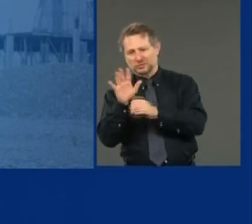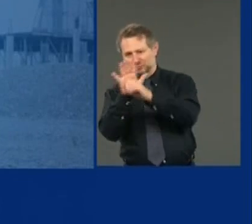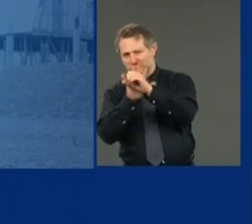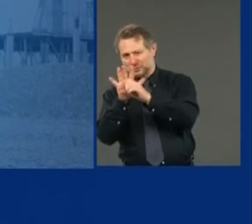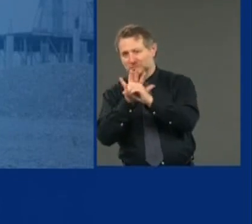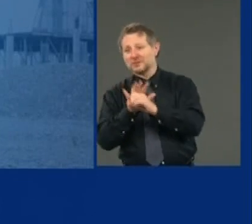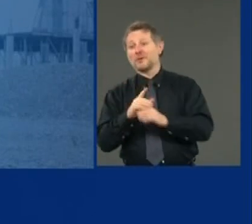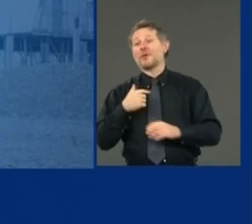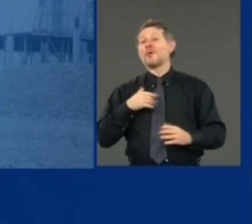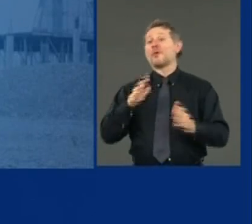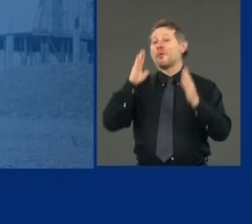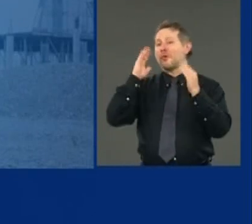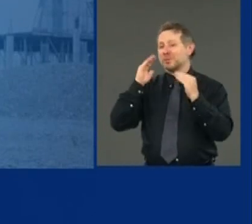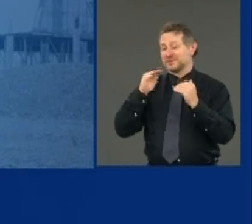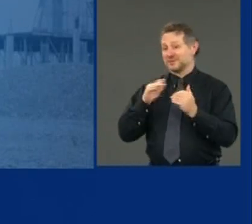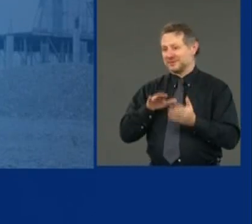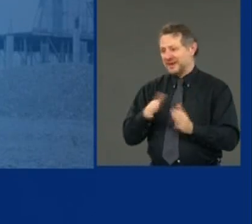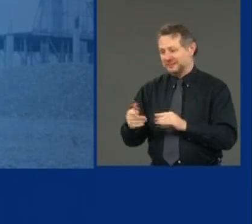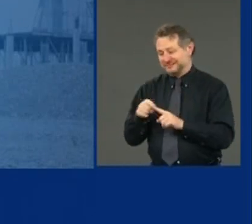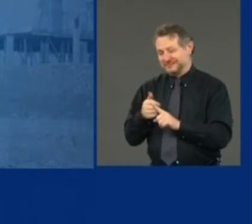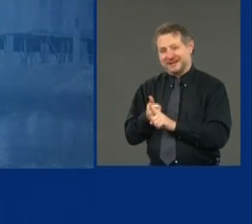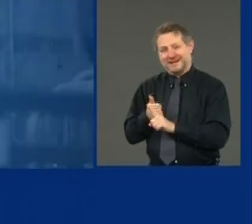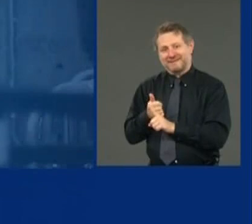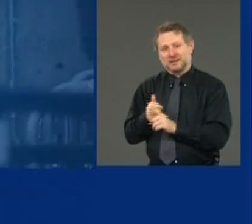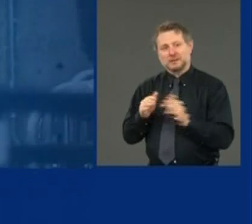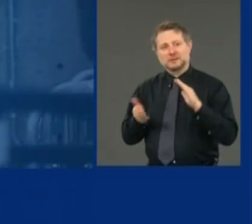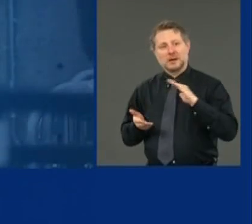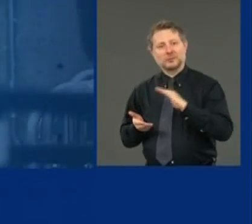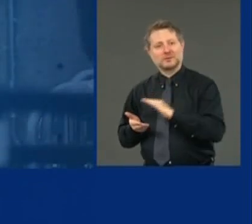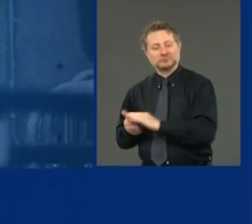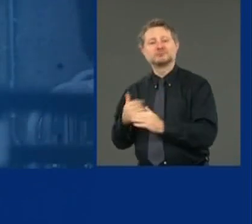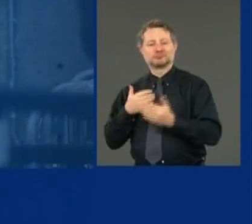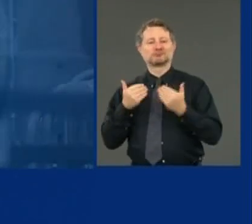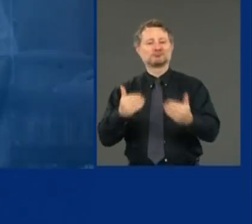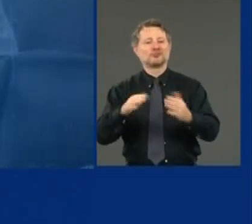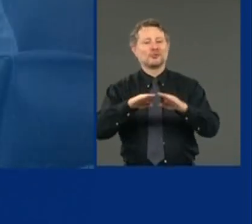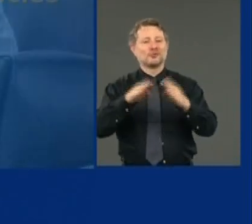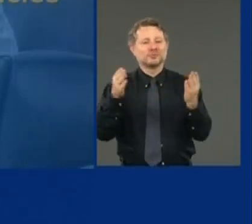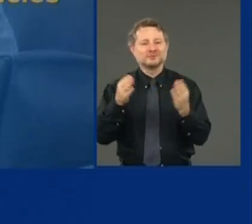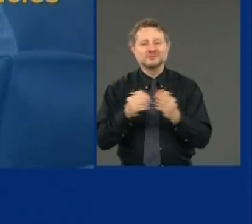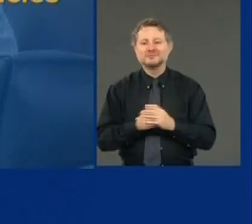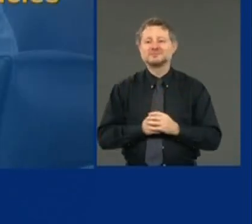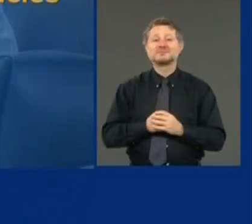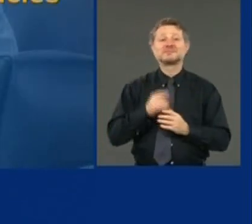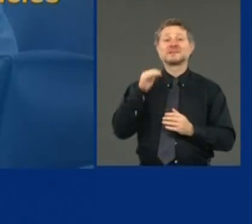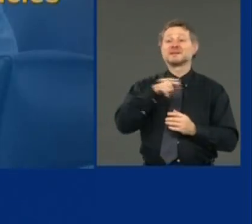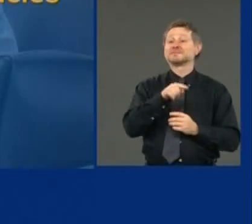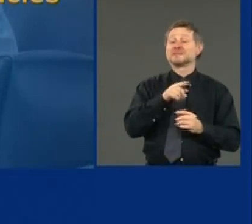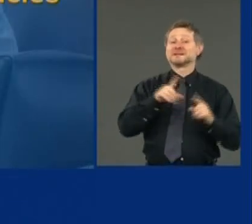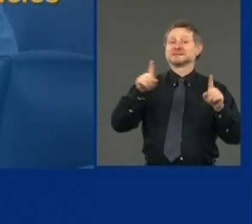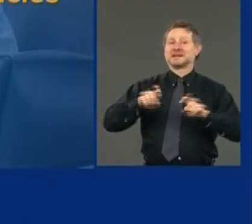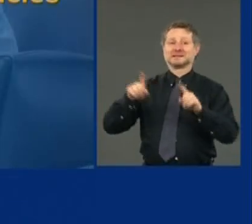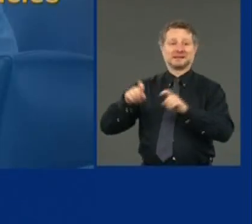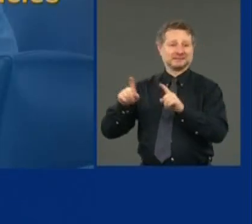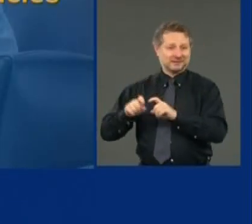FOR THE LONG ISLAND AND MID-HUDSON. WE'RE HOPEFUL THE NUMBER OF DEATHS CONTINUE TO DECLINE AND THEY WOULD BE REOPENING THIS